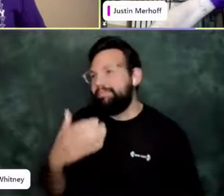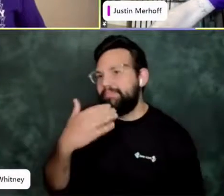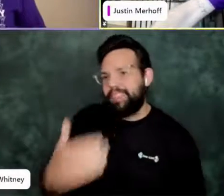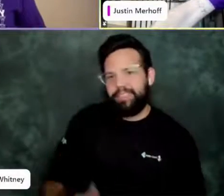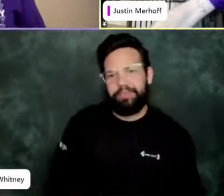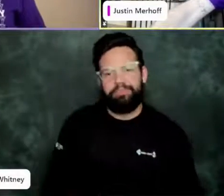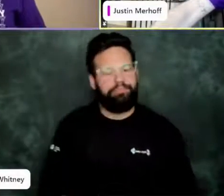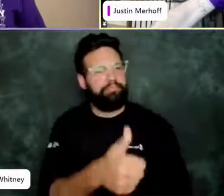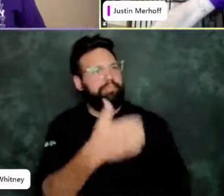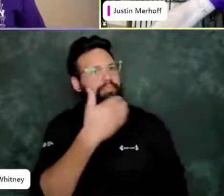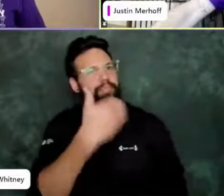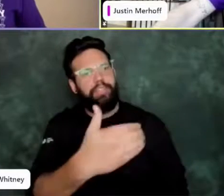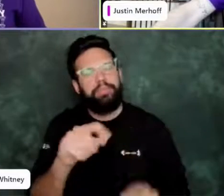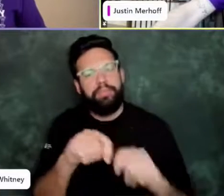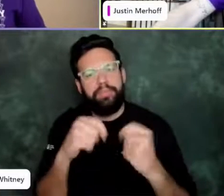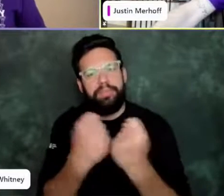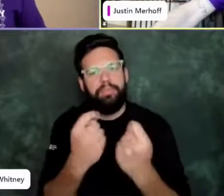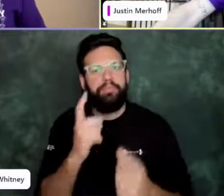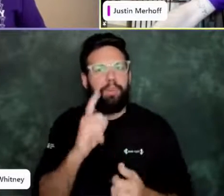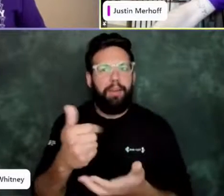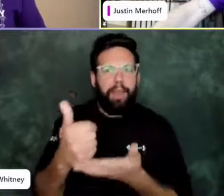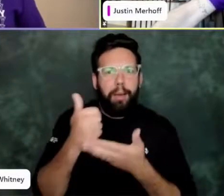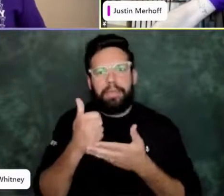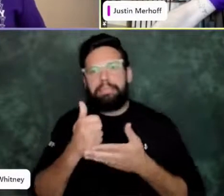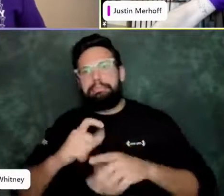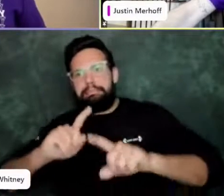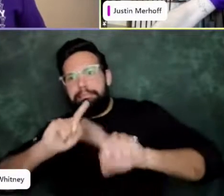Again, thank you team for helping us out in the Q&A. We really appreciate it.